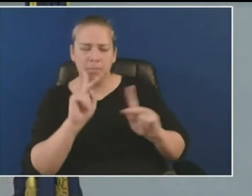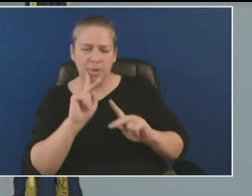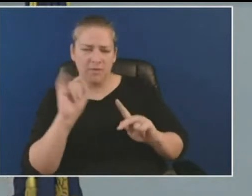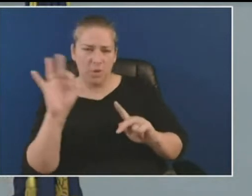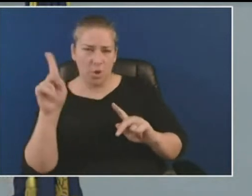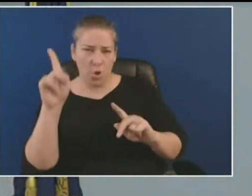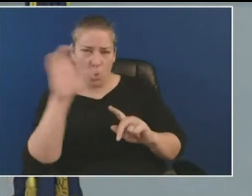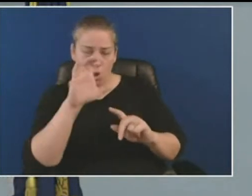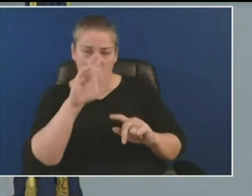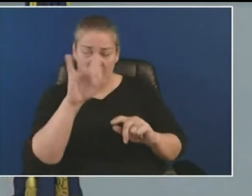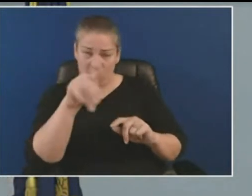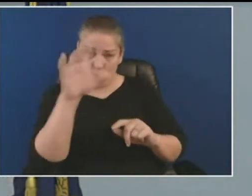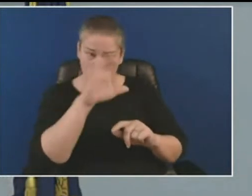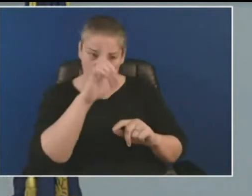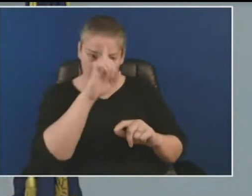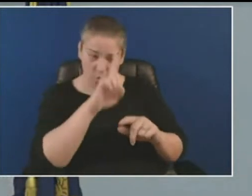to get a name on the list? Thank you.